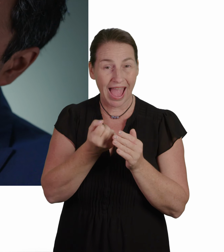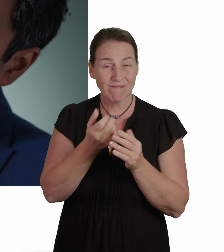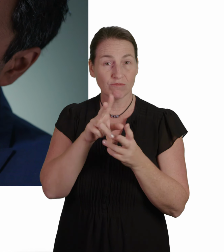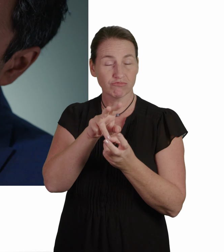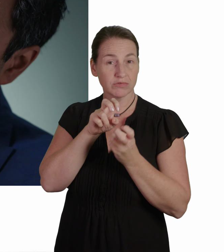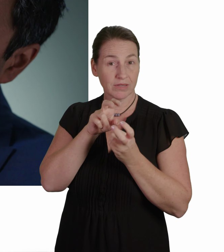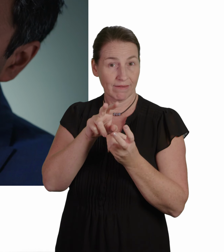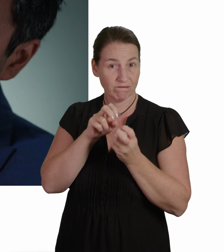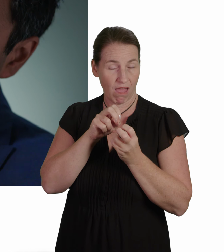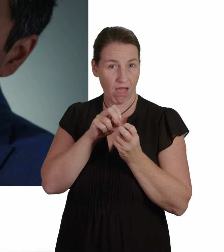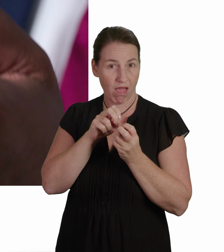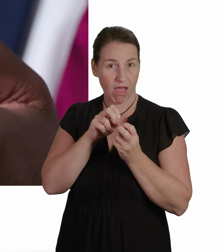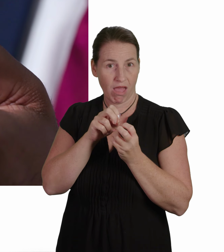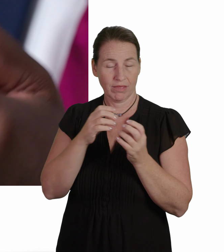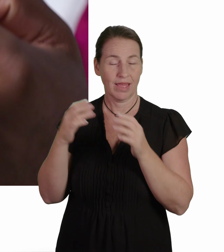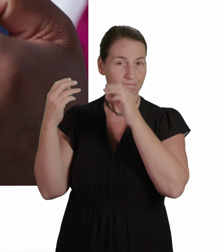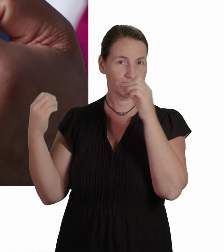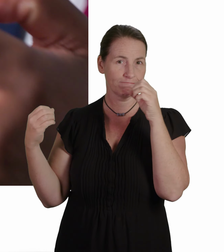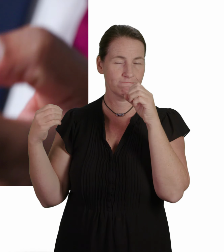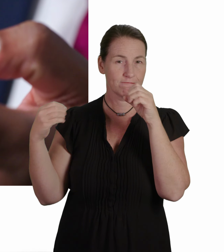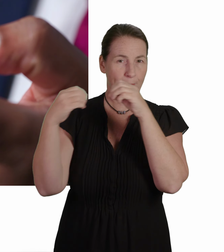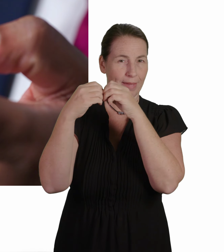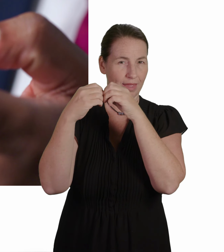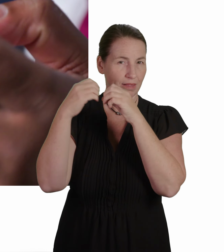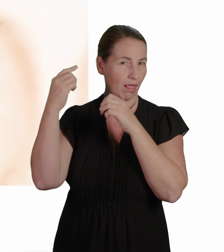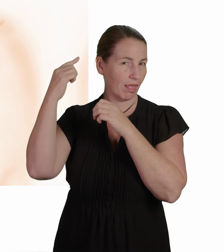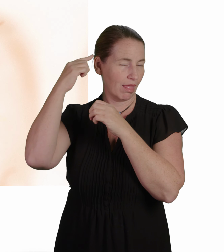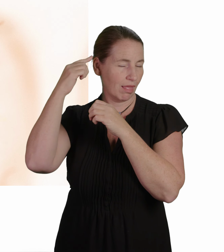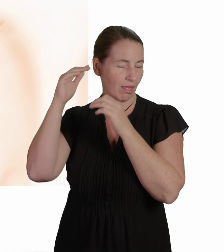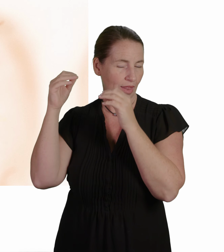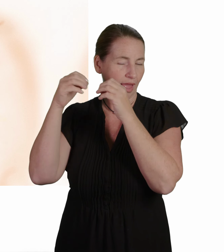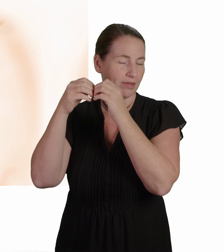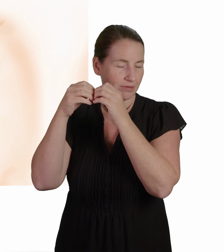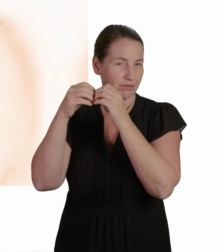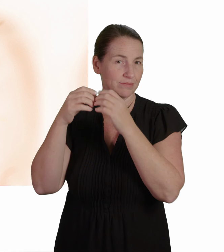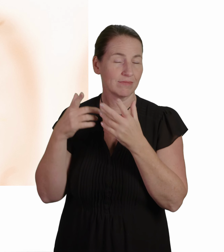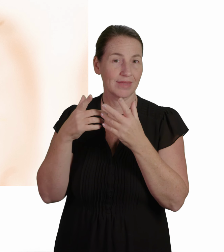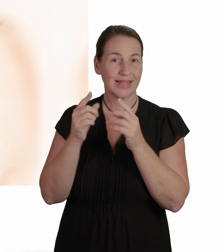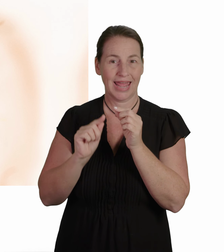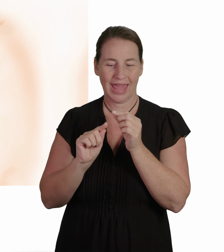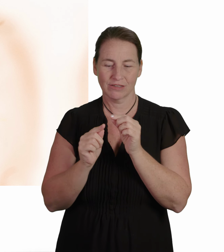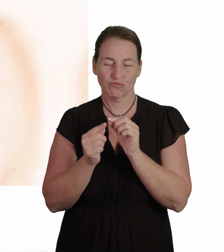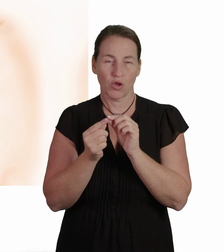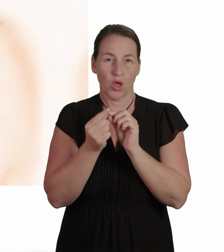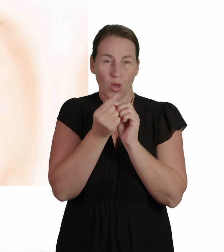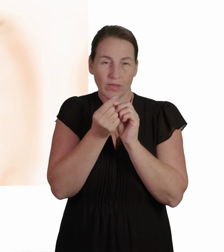you've got a receiver stimulator which connects via a magnet to the external portion and connected to that is an electrode.